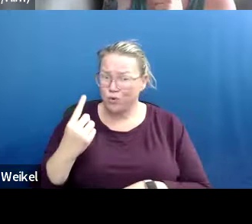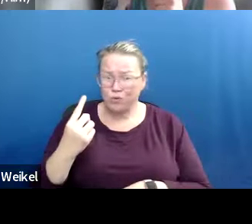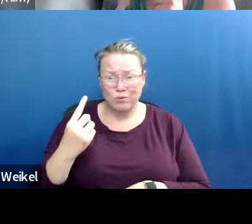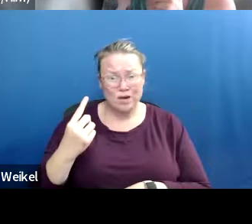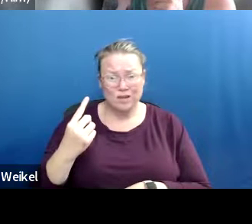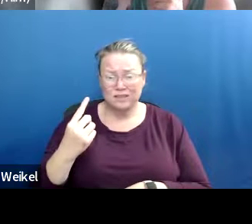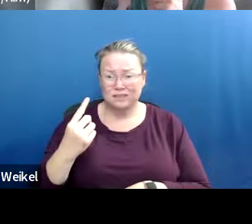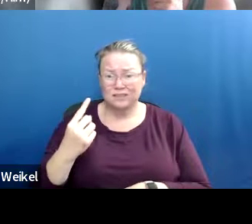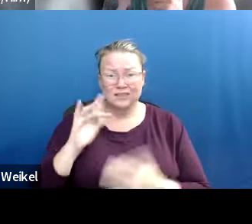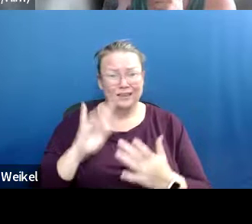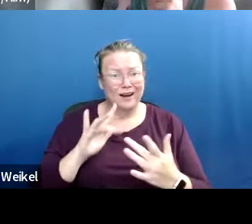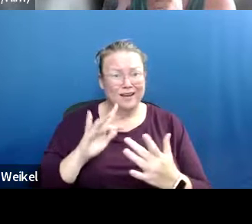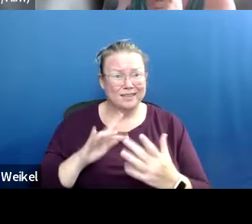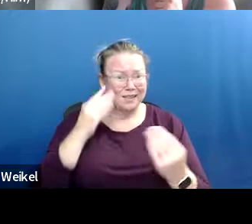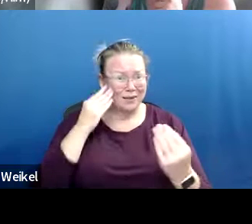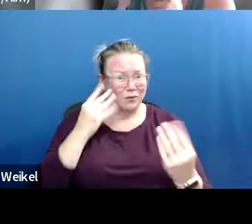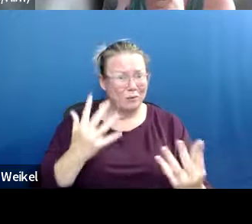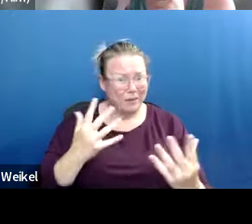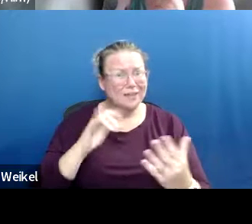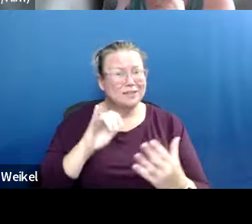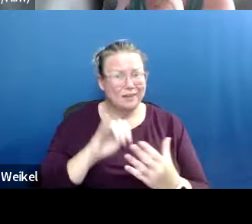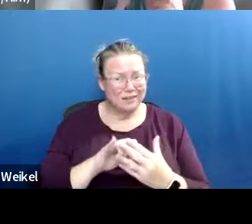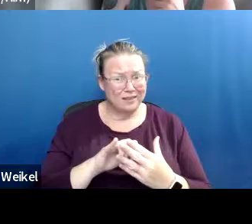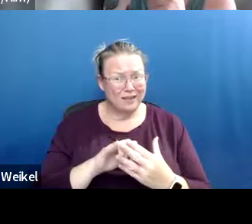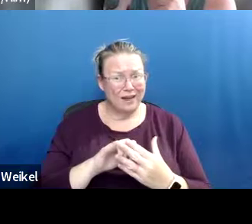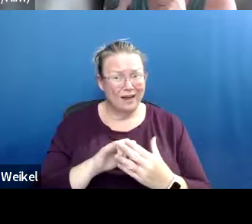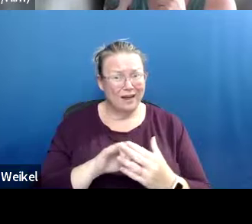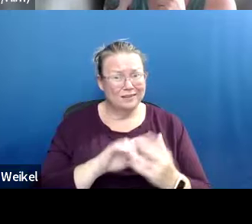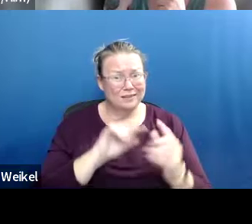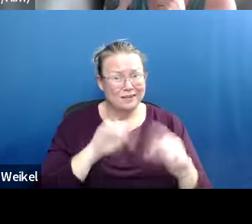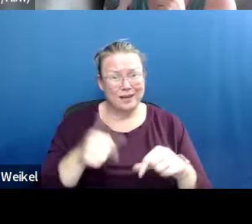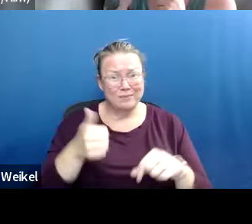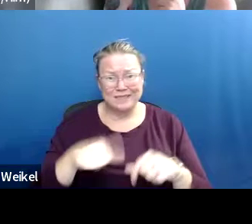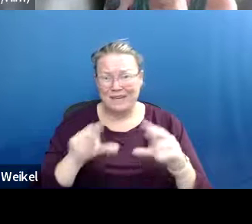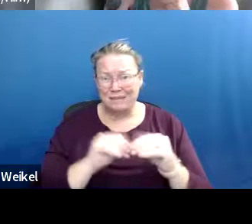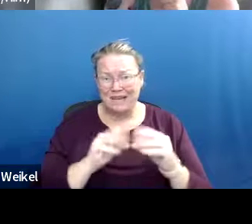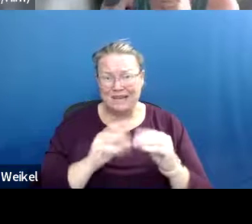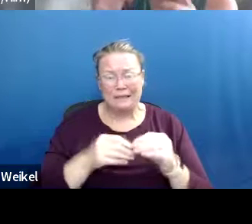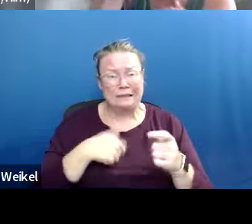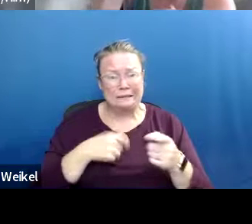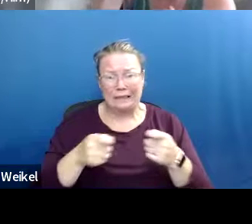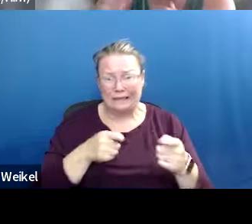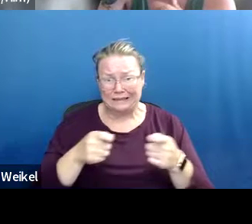Harm (He/Him): contact information that goes to any of the meetings that I facilitate. Harm (He/Him): So